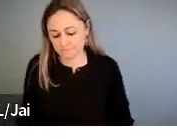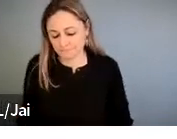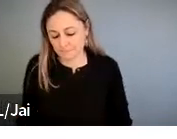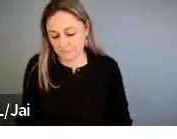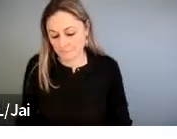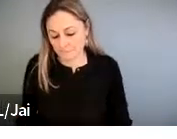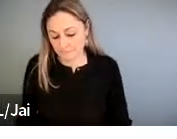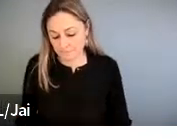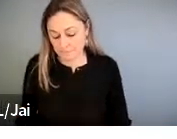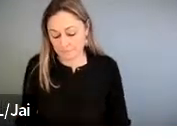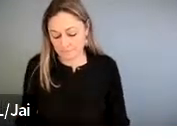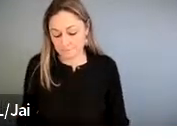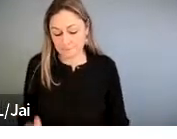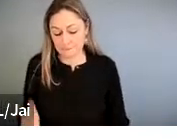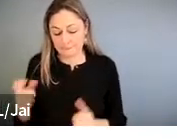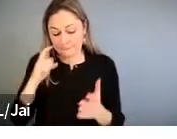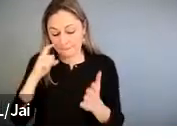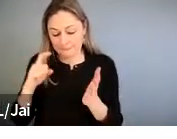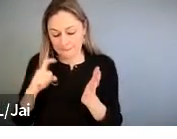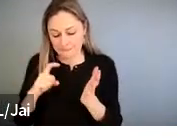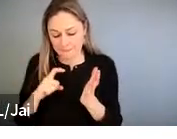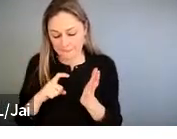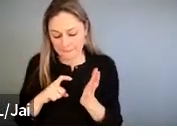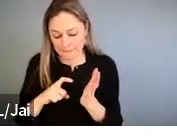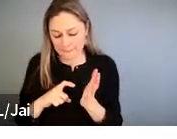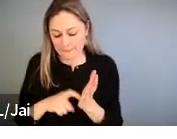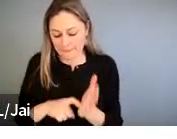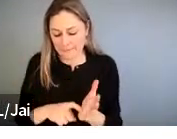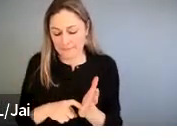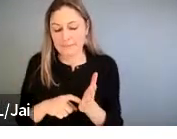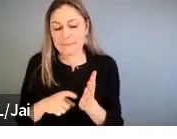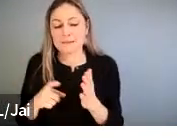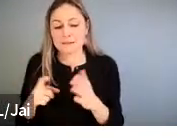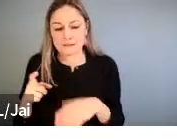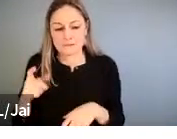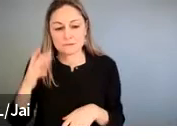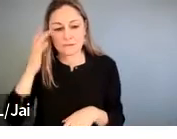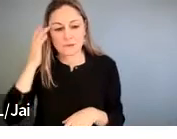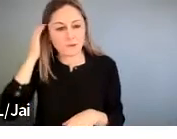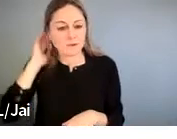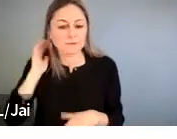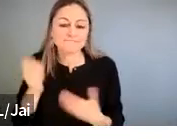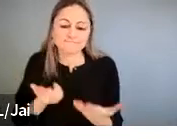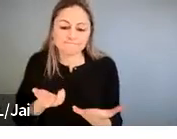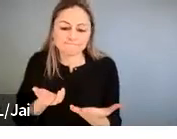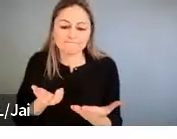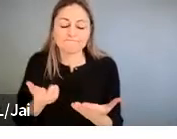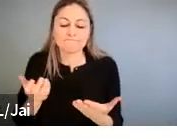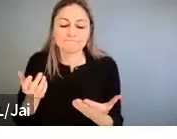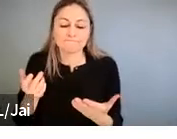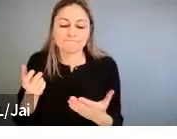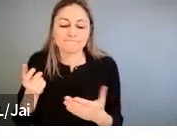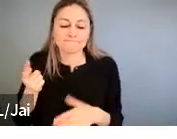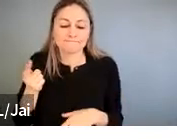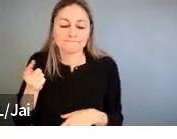I do want to recognize the Access Board team, Alison Levy, who is not here and led the work